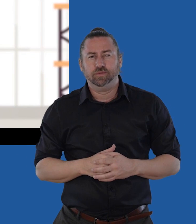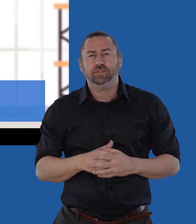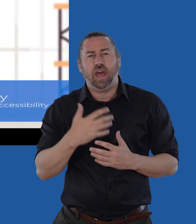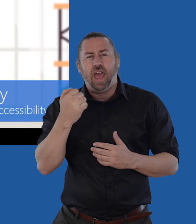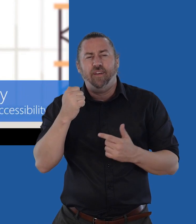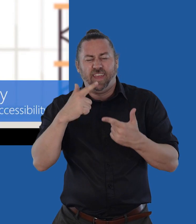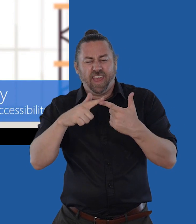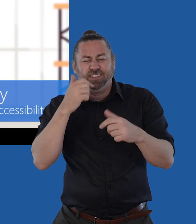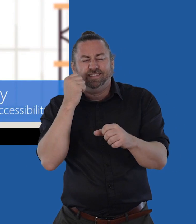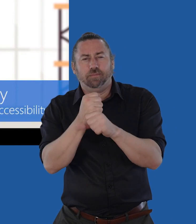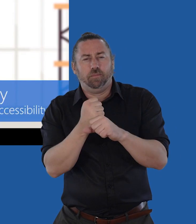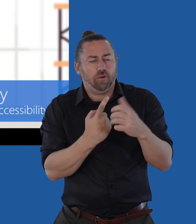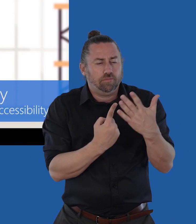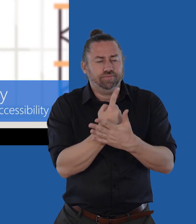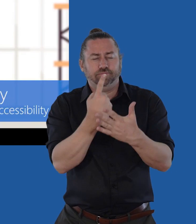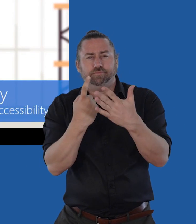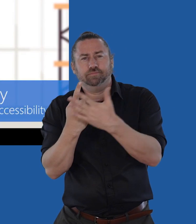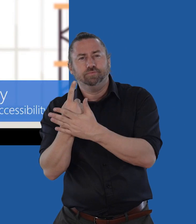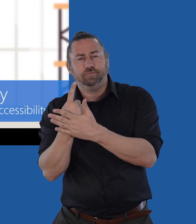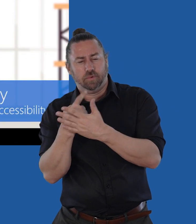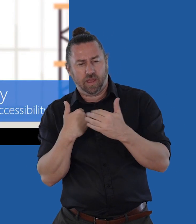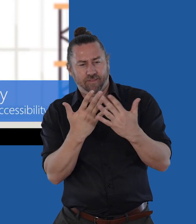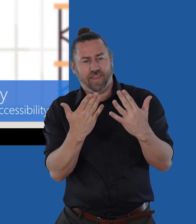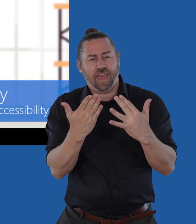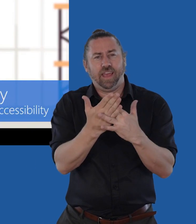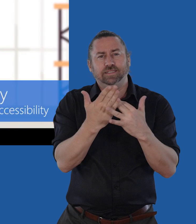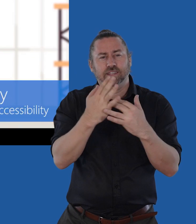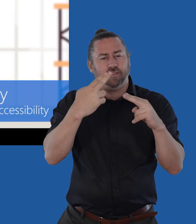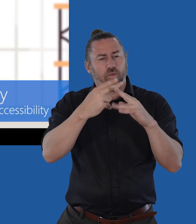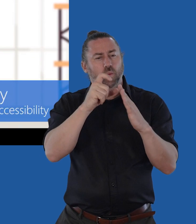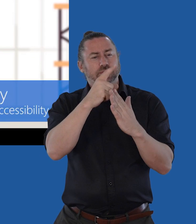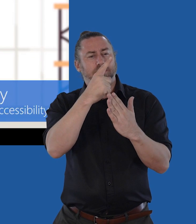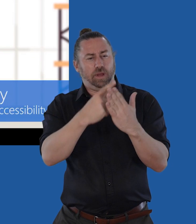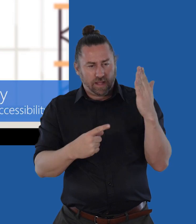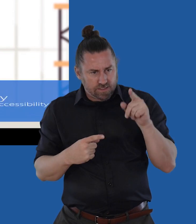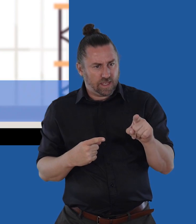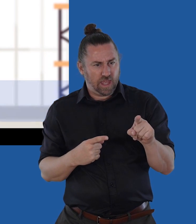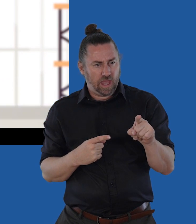something possible for a person with a disability, ended up making experiences better for everyone.